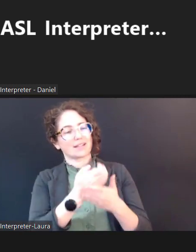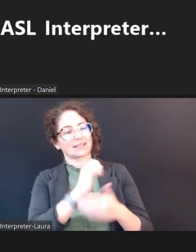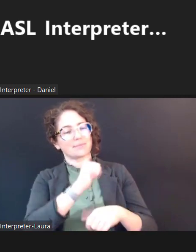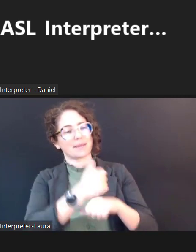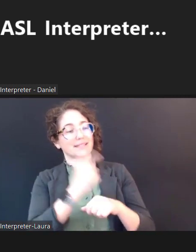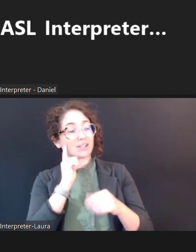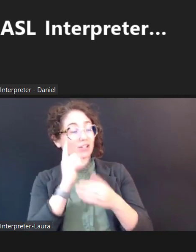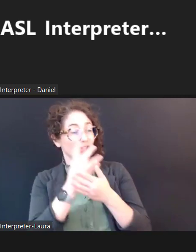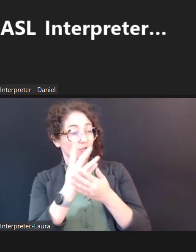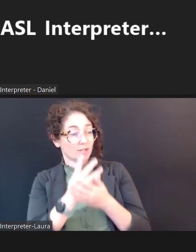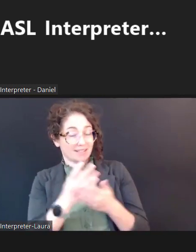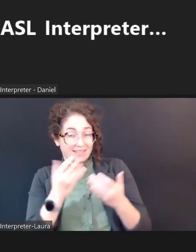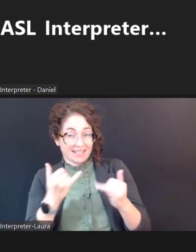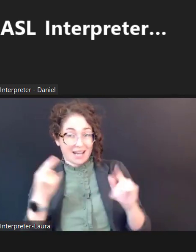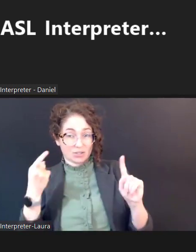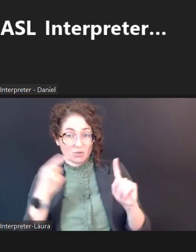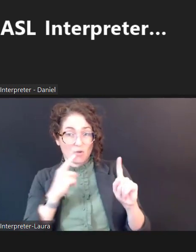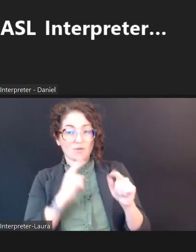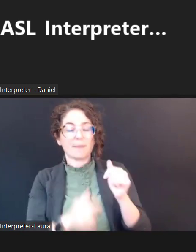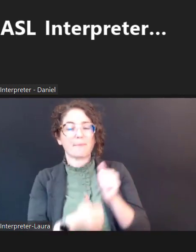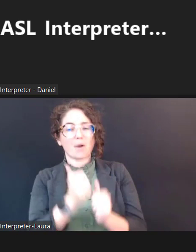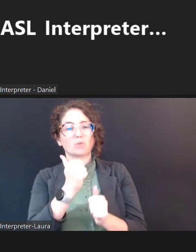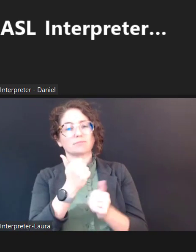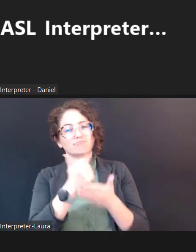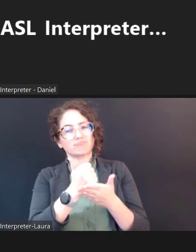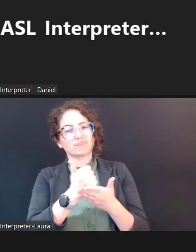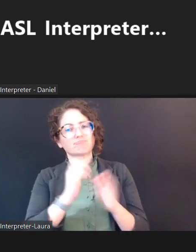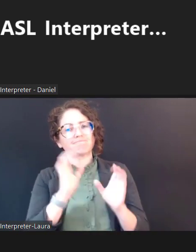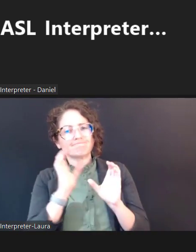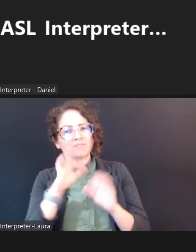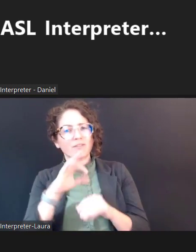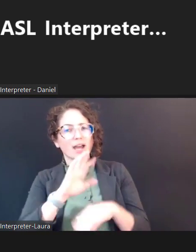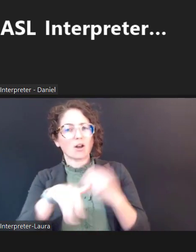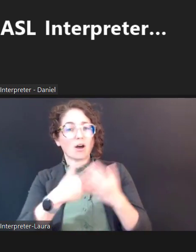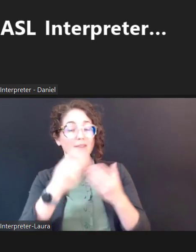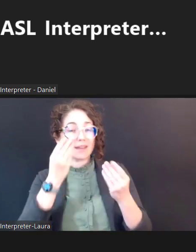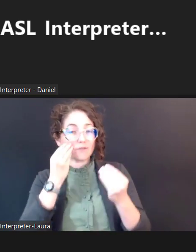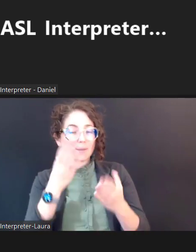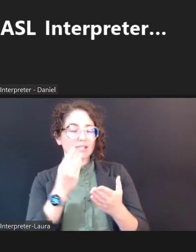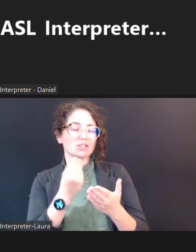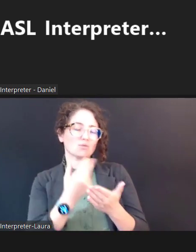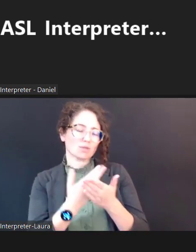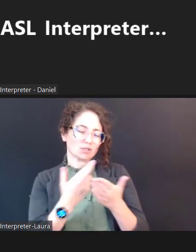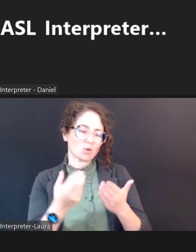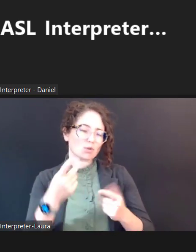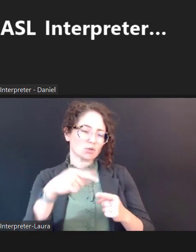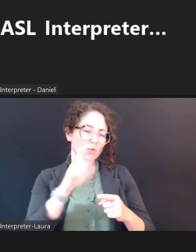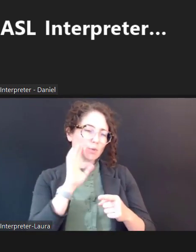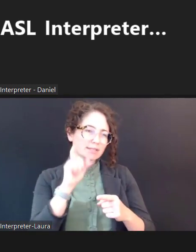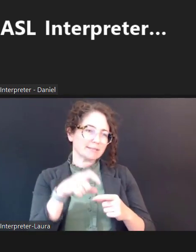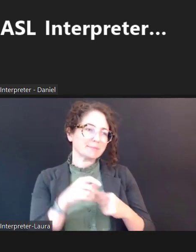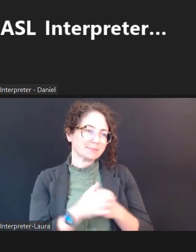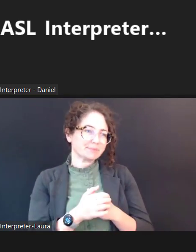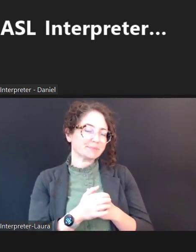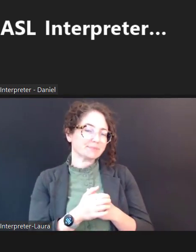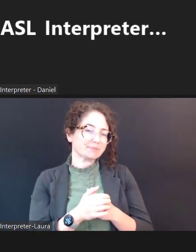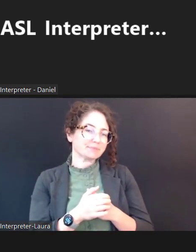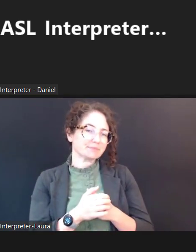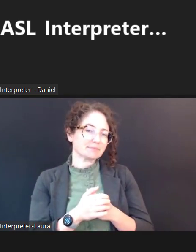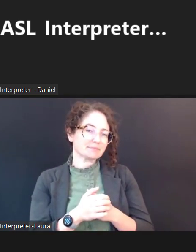So, our goal is to help you find all of the resources that you're going to need. William Eiserman: Yeah, thanks, Terry.